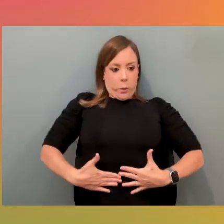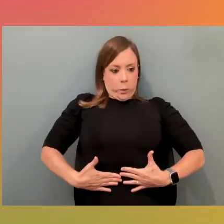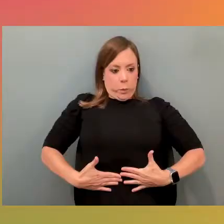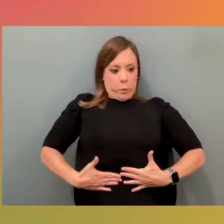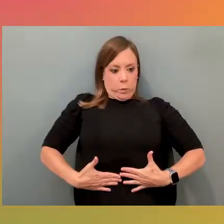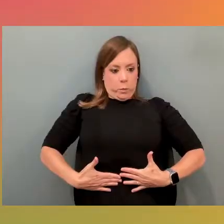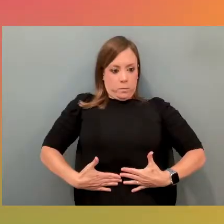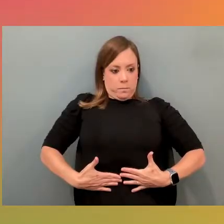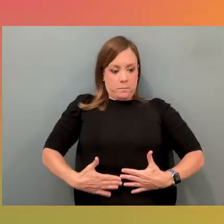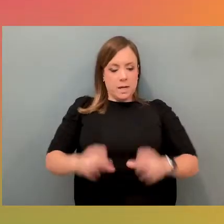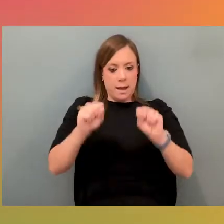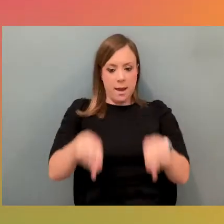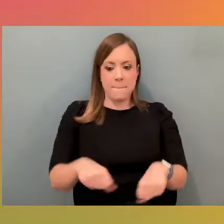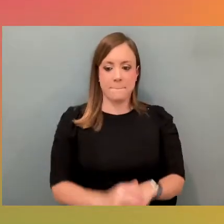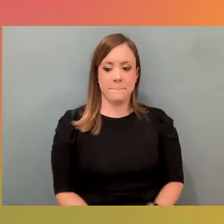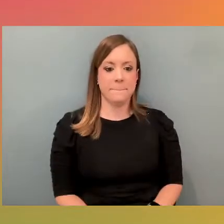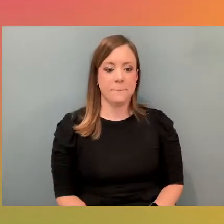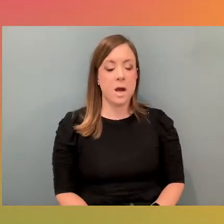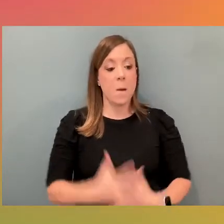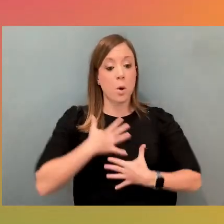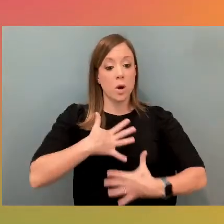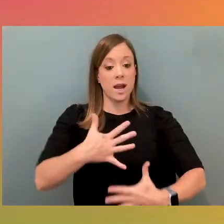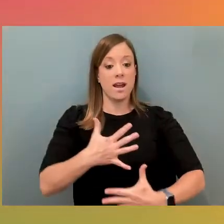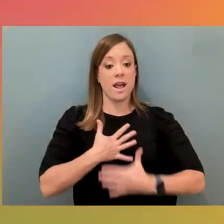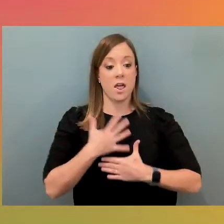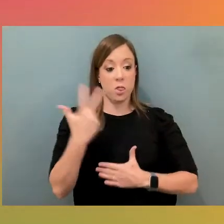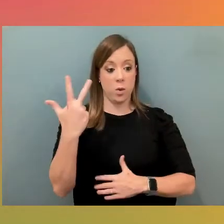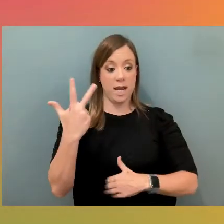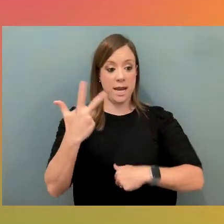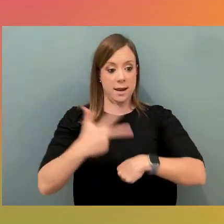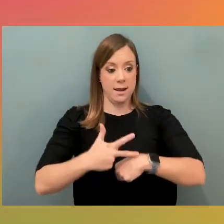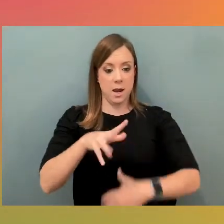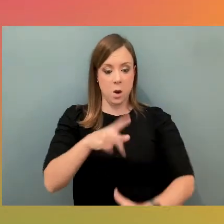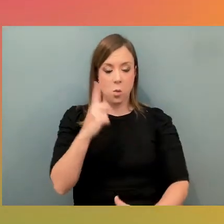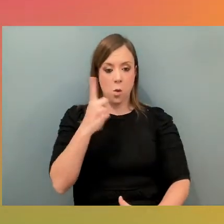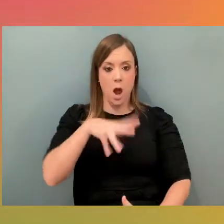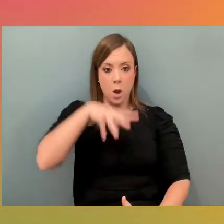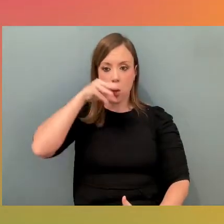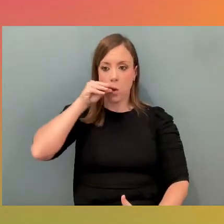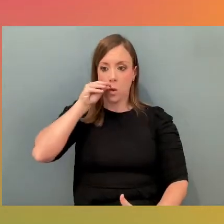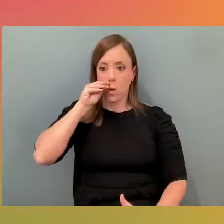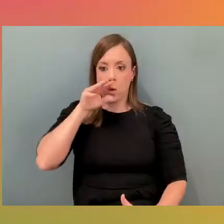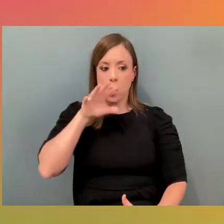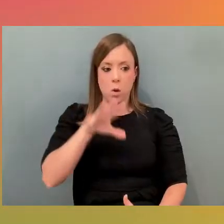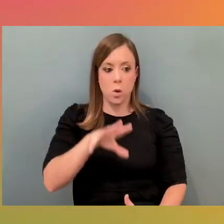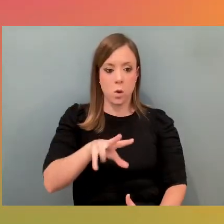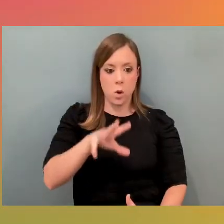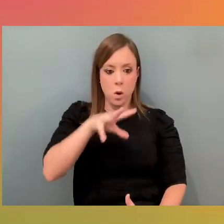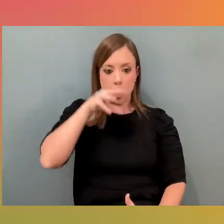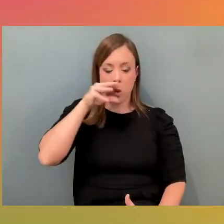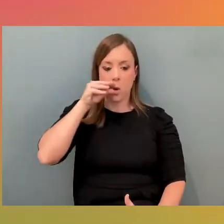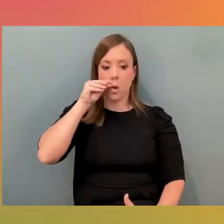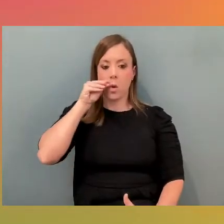YOUR BELLY BUTTON IN.